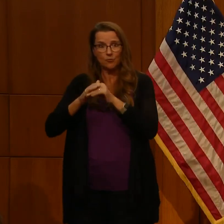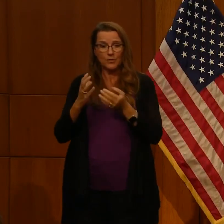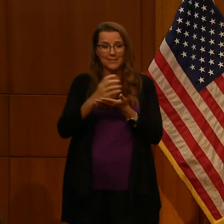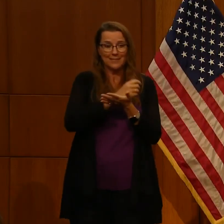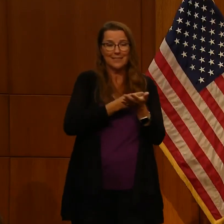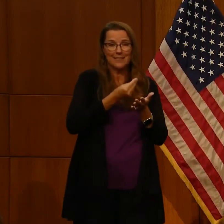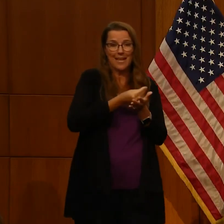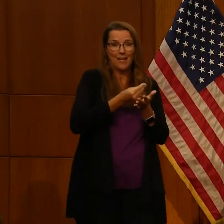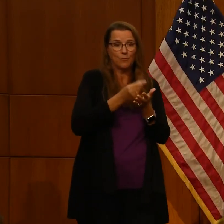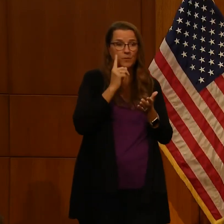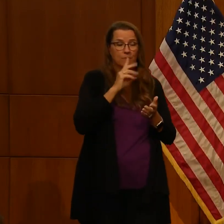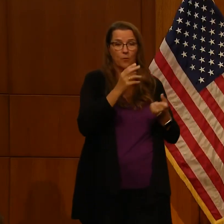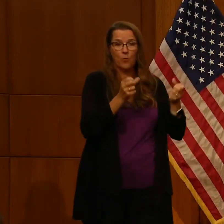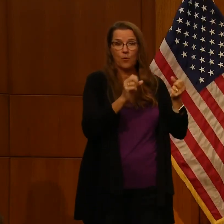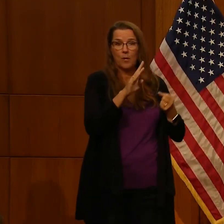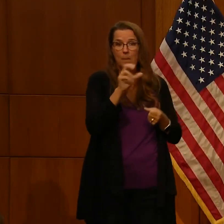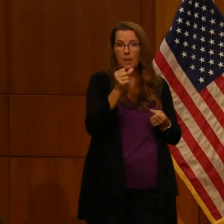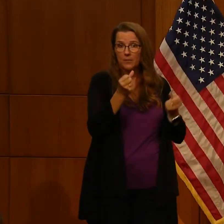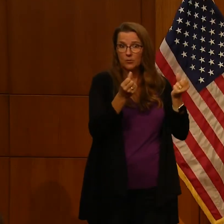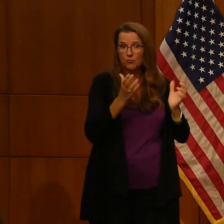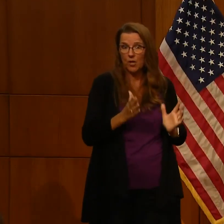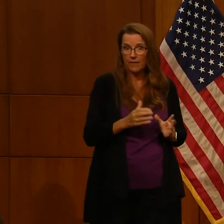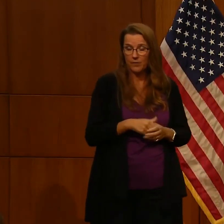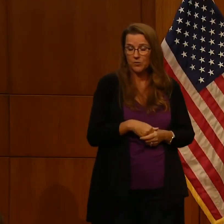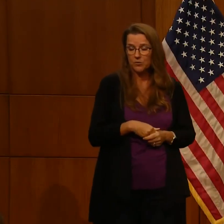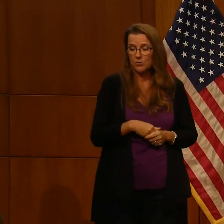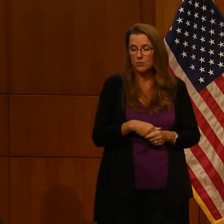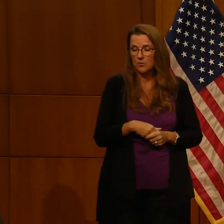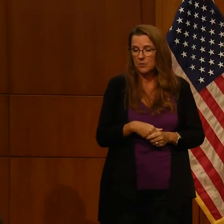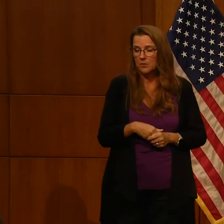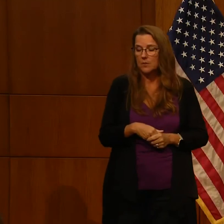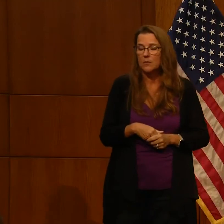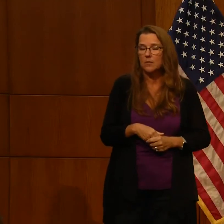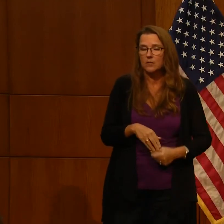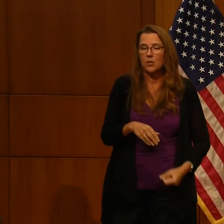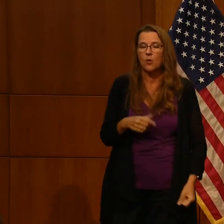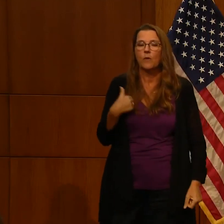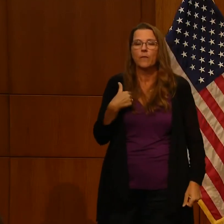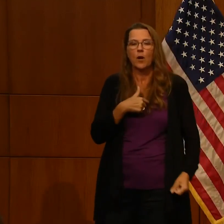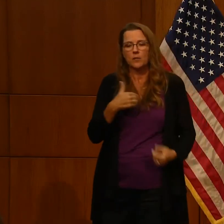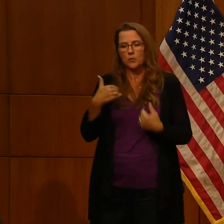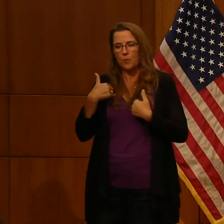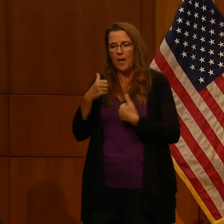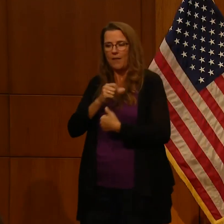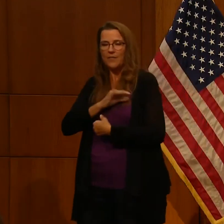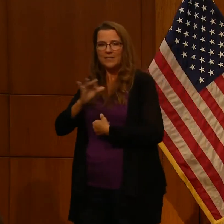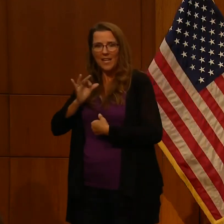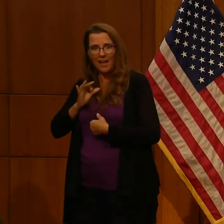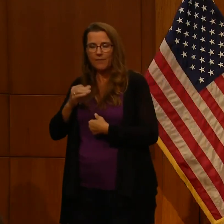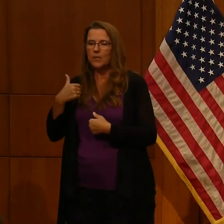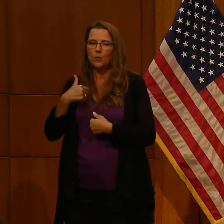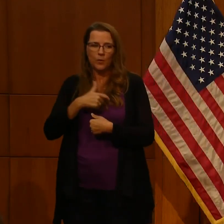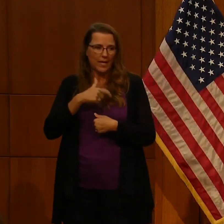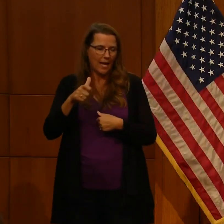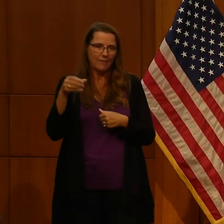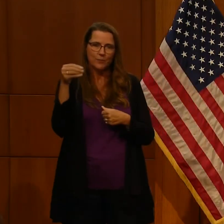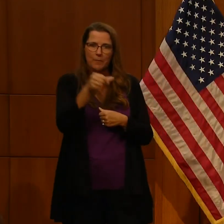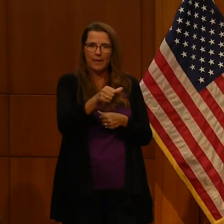DIVISIONS STEP UP AND INCREASED SALARIES, ESPECIALLY FOR BUS DRIVERS. ULTIMATELY FOR US TO